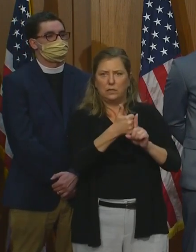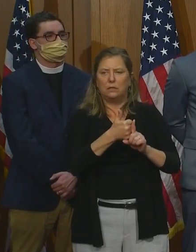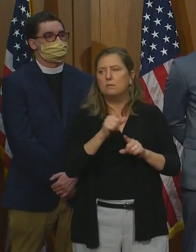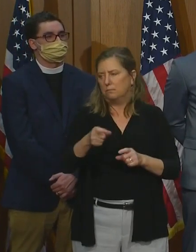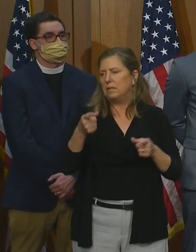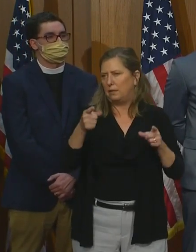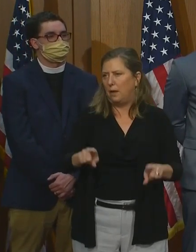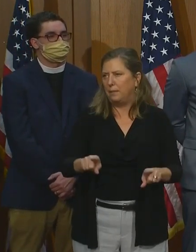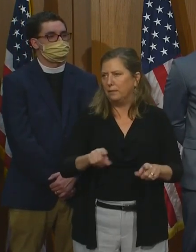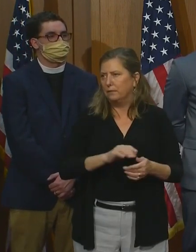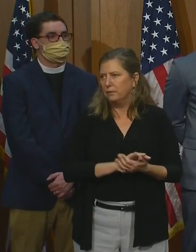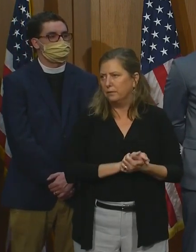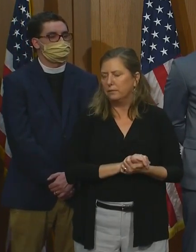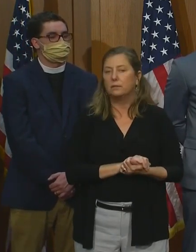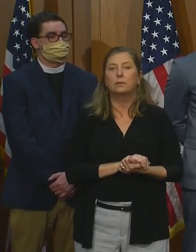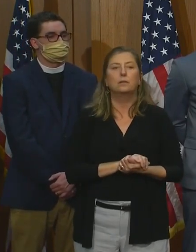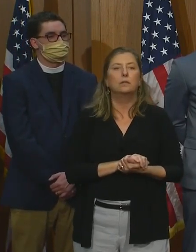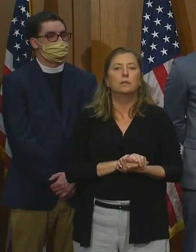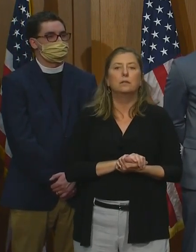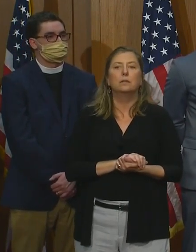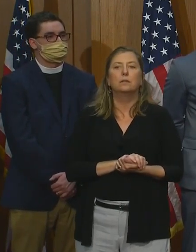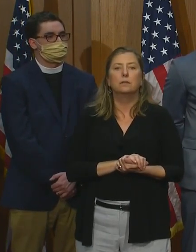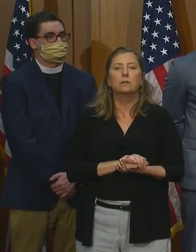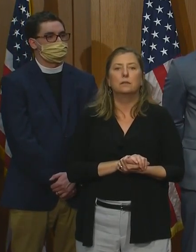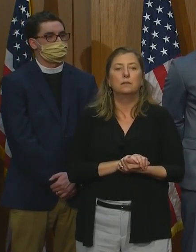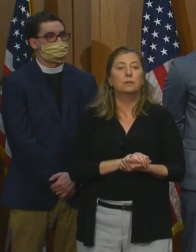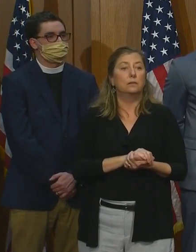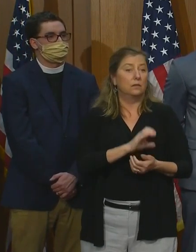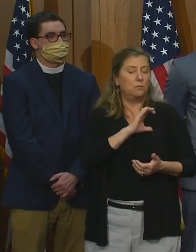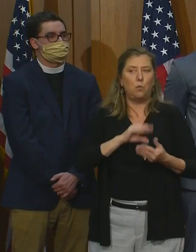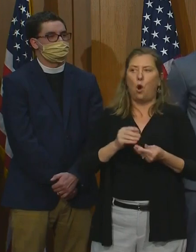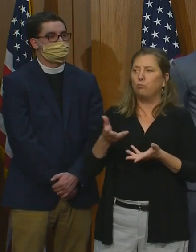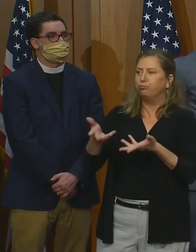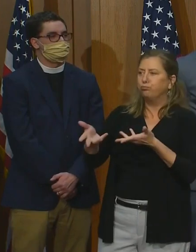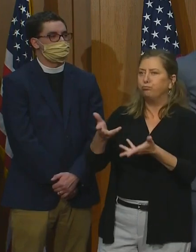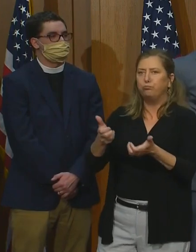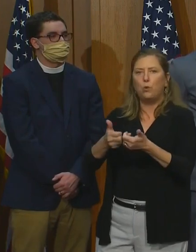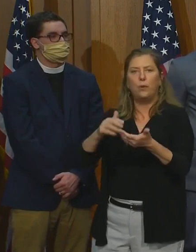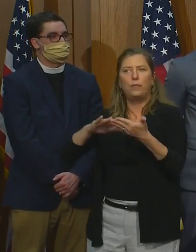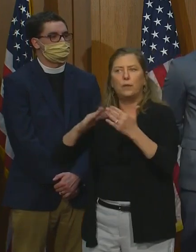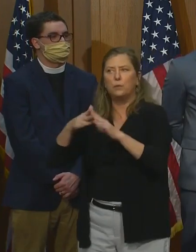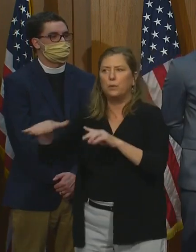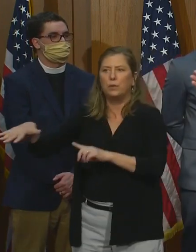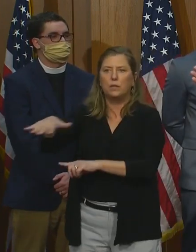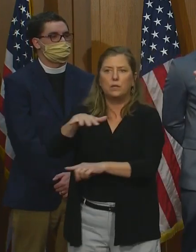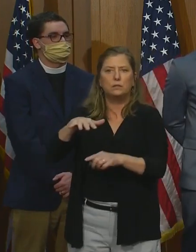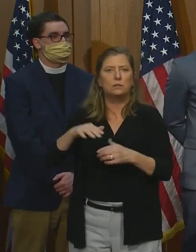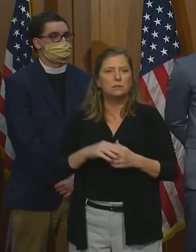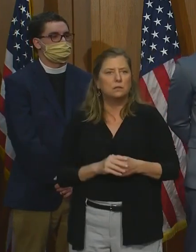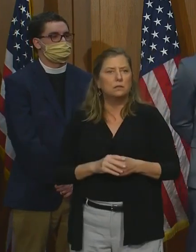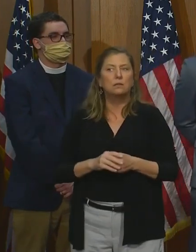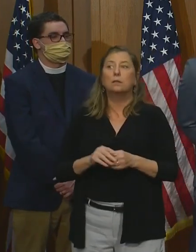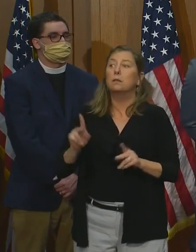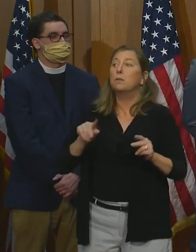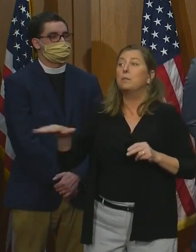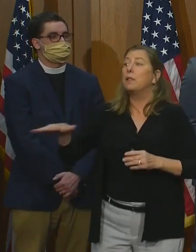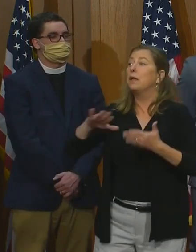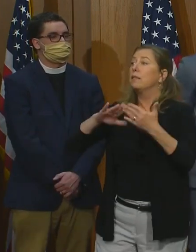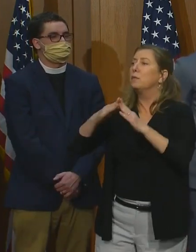FORCES ARE ARE STAFFS- THAT THAT NEEDS TO HAPPEN OF HAVING MORE INTERACTION WITH THE